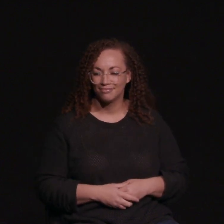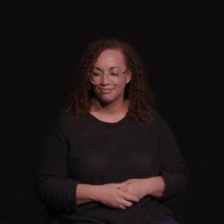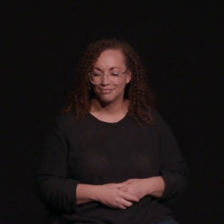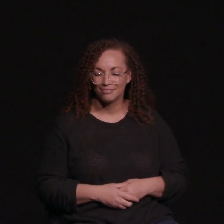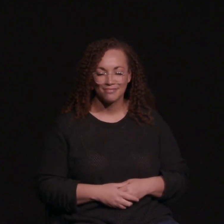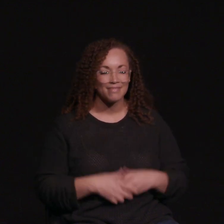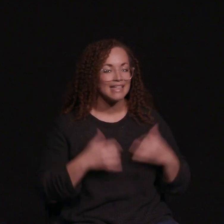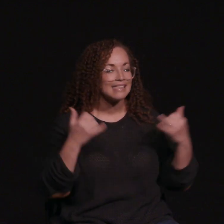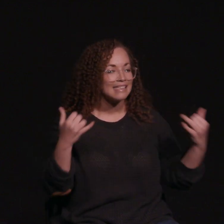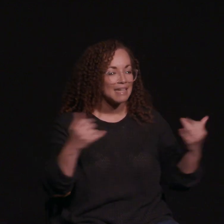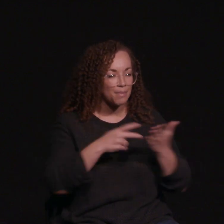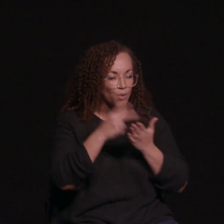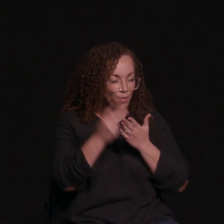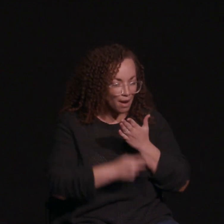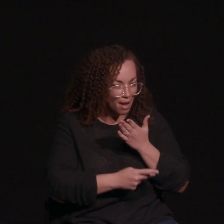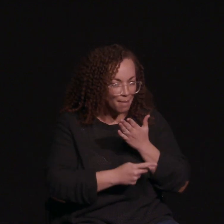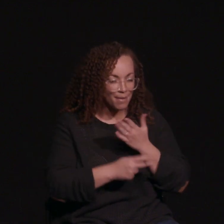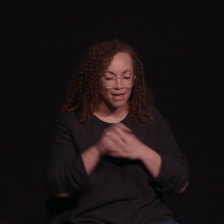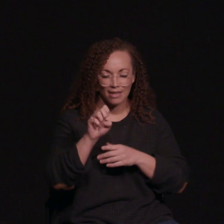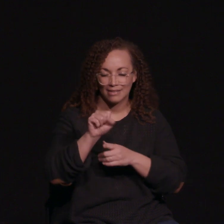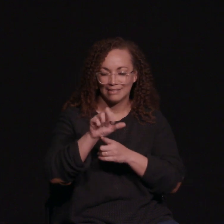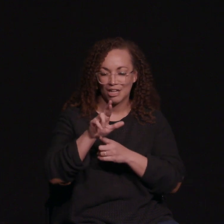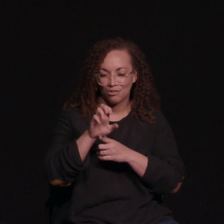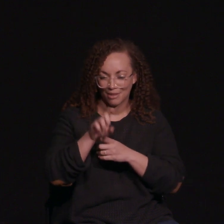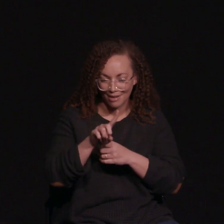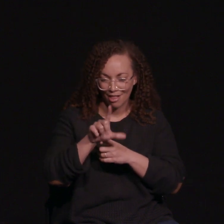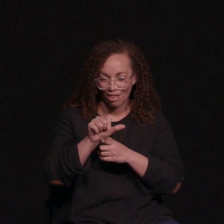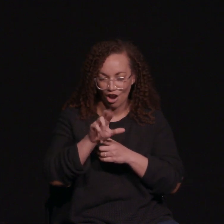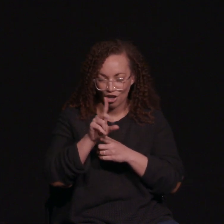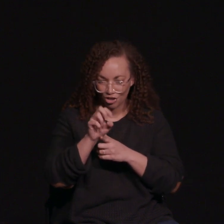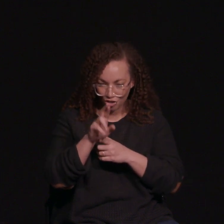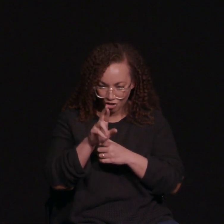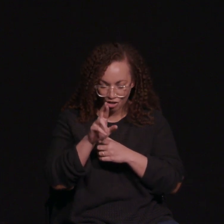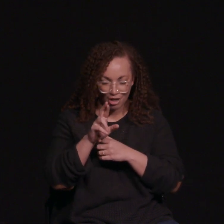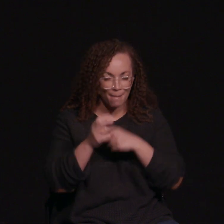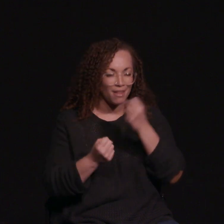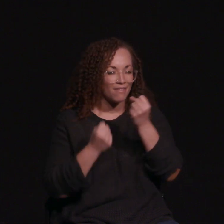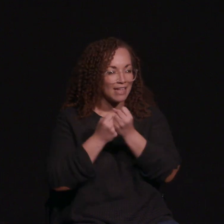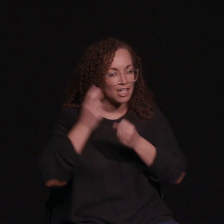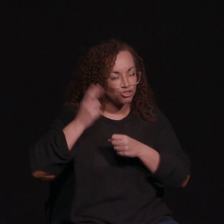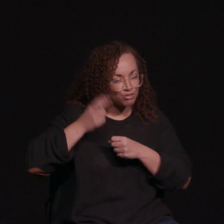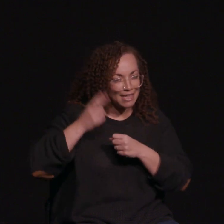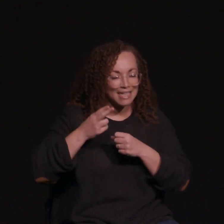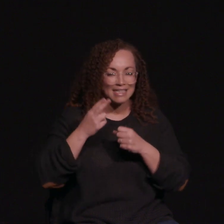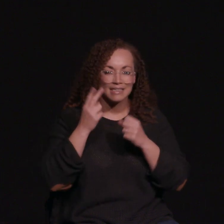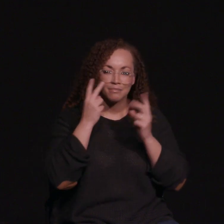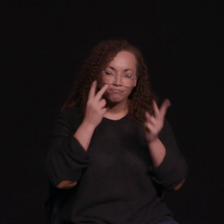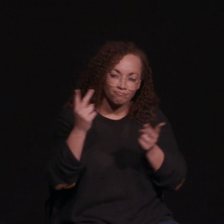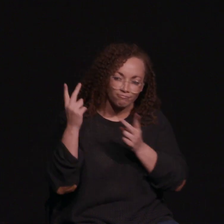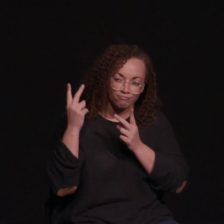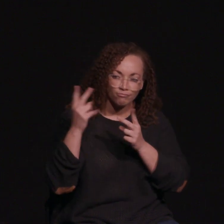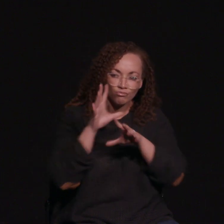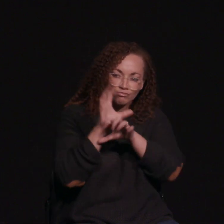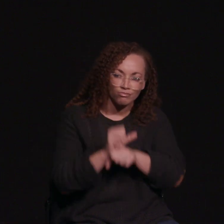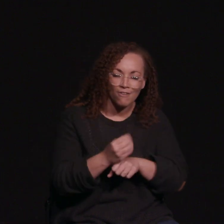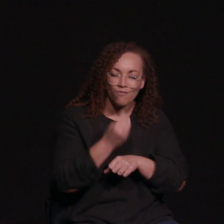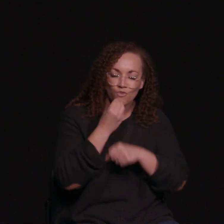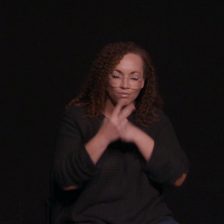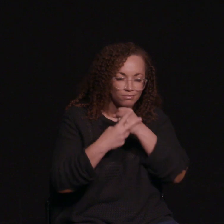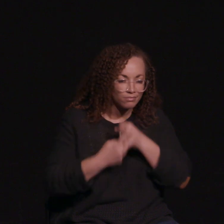Today's program, "Sacred Larder: Uplifting the Histories and Memories of Traditional Food Preservation Techniques in the